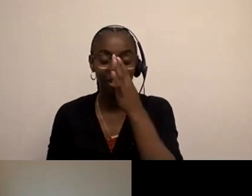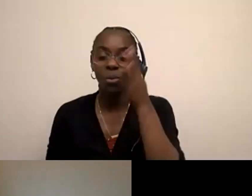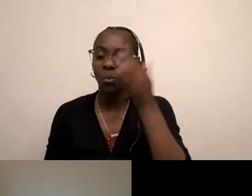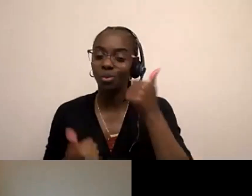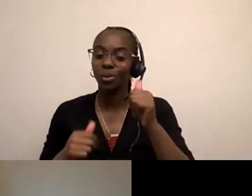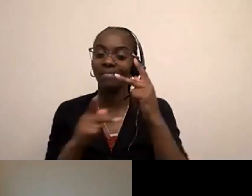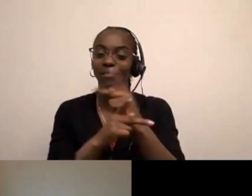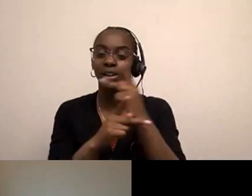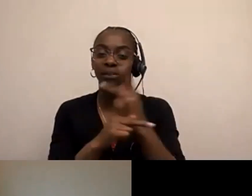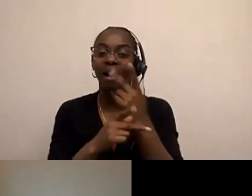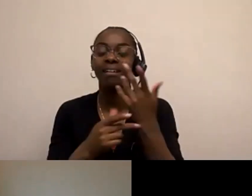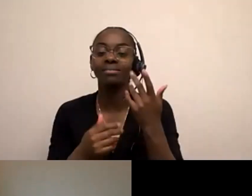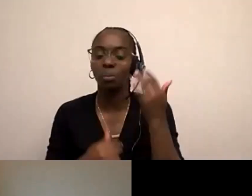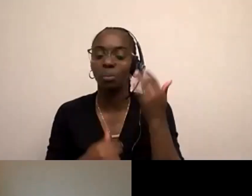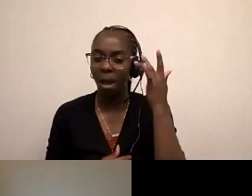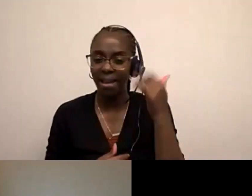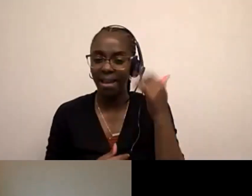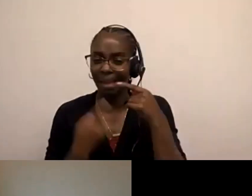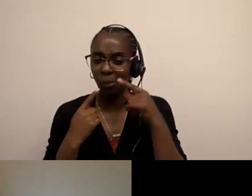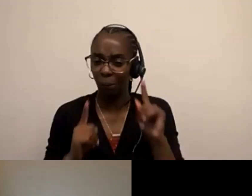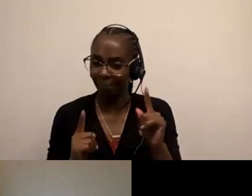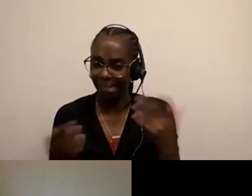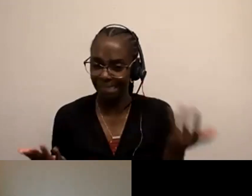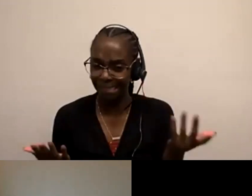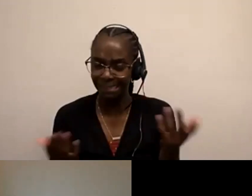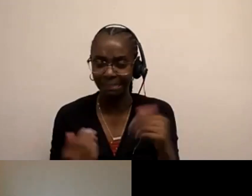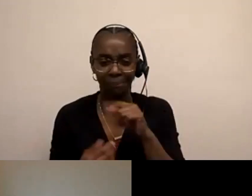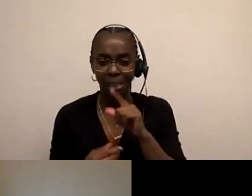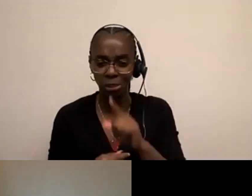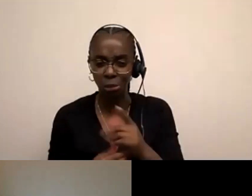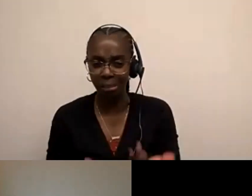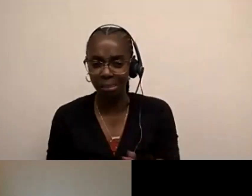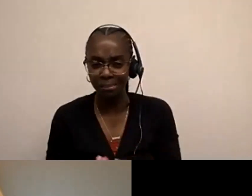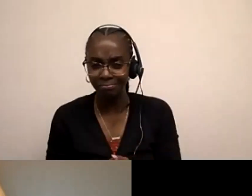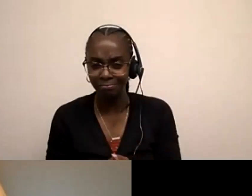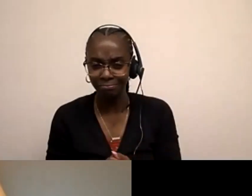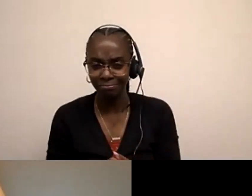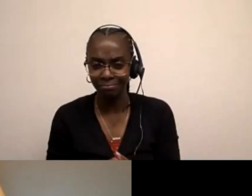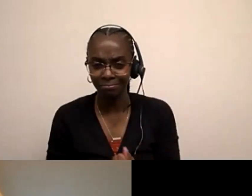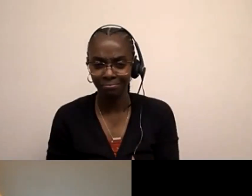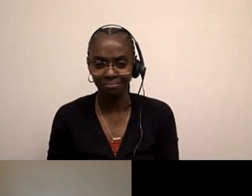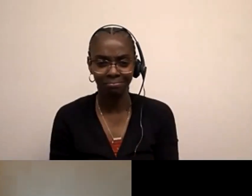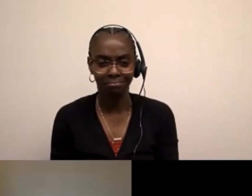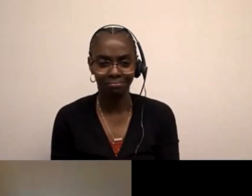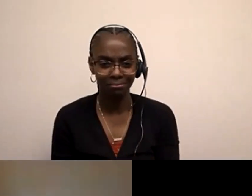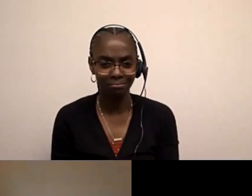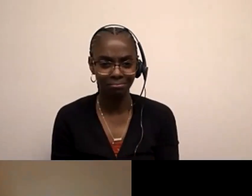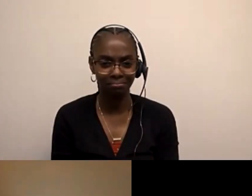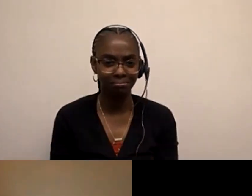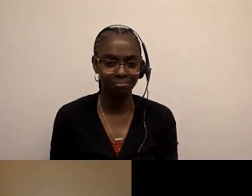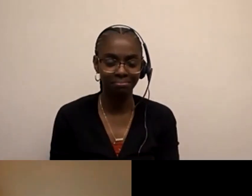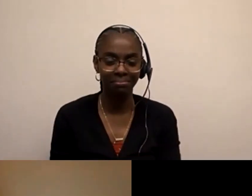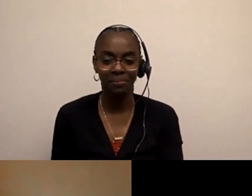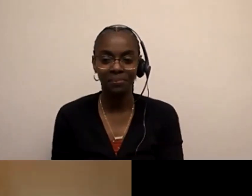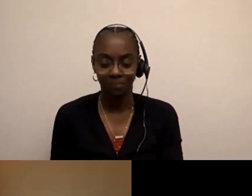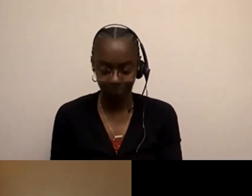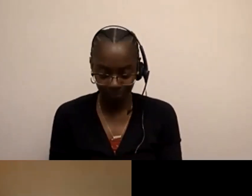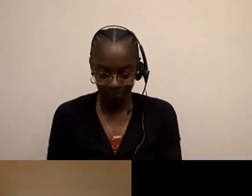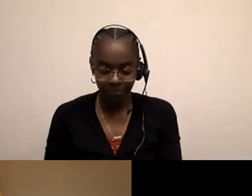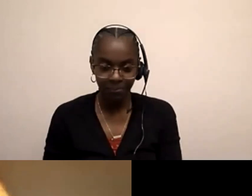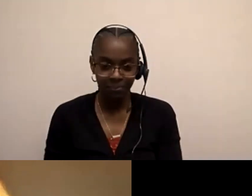FIGURE OUT WHY IT'S NOT WORKING, BECAUSE I'M NOT SURE. I'M SURE IT'S SOMETHING WITH THE